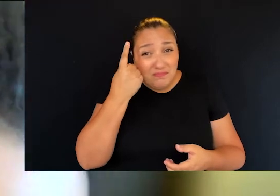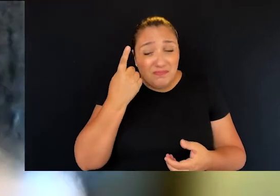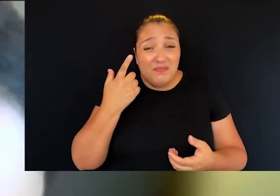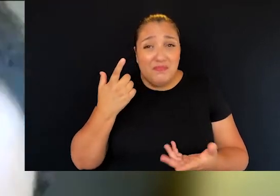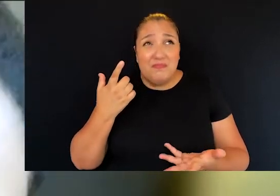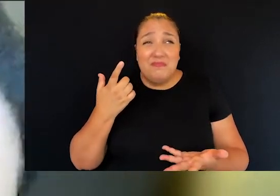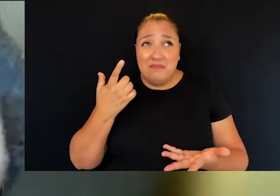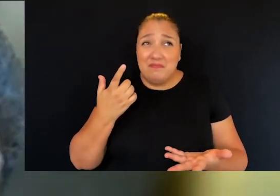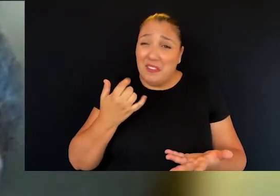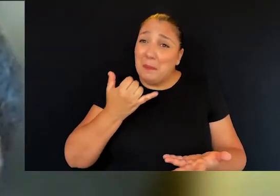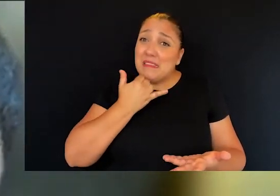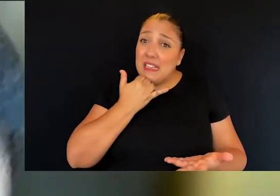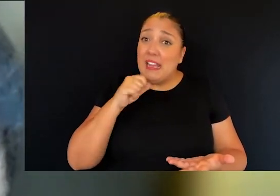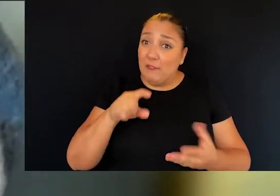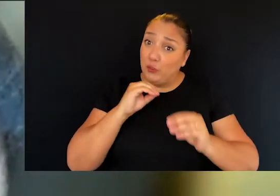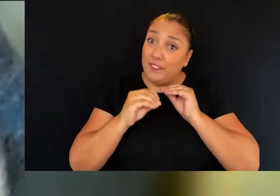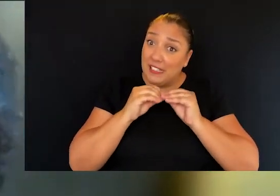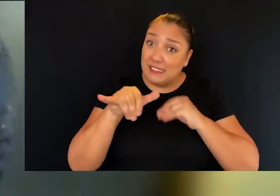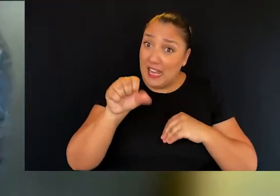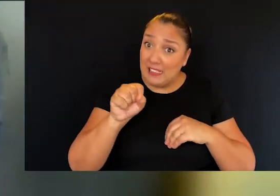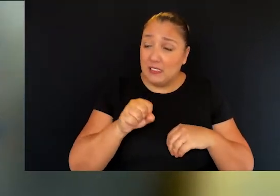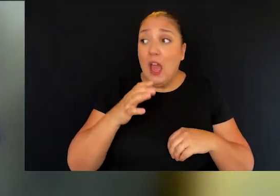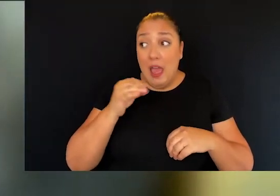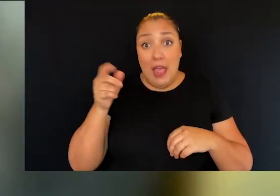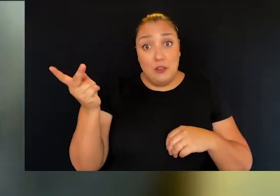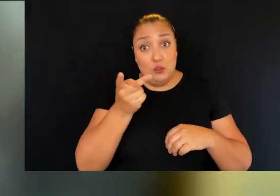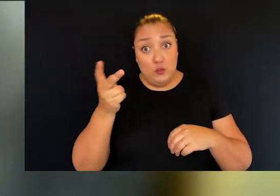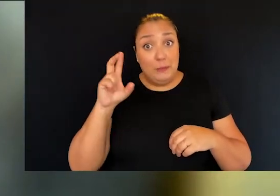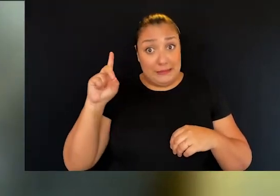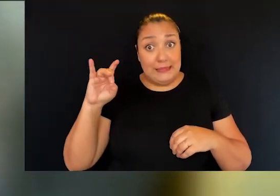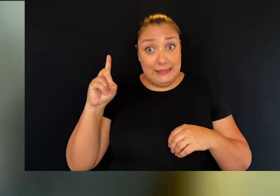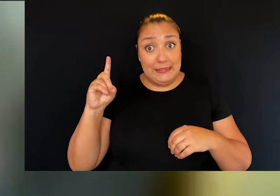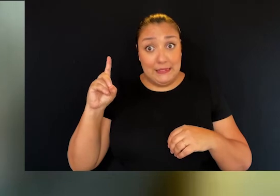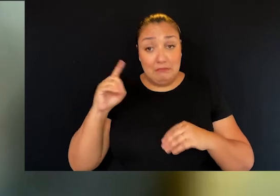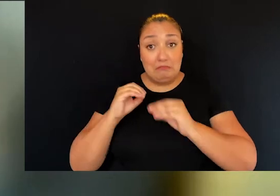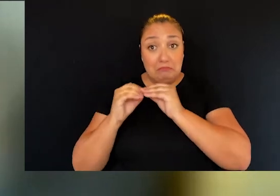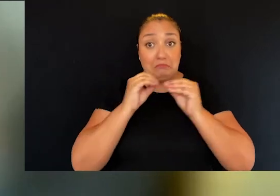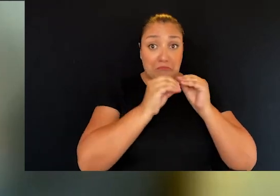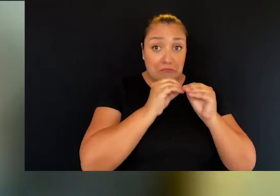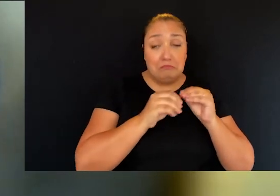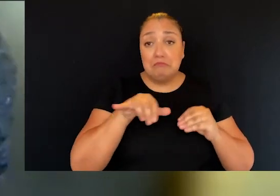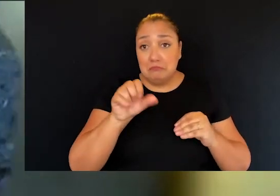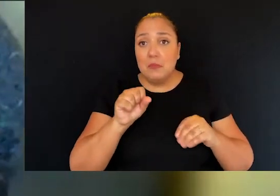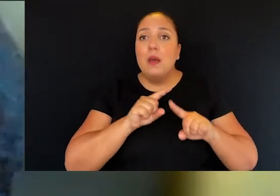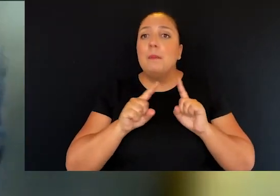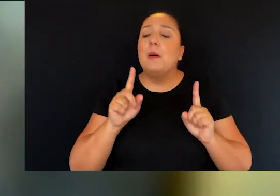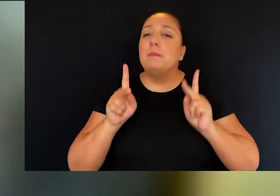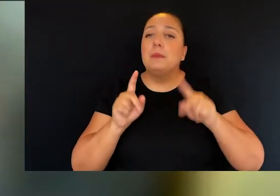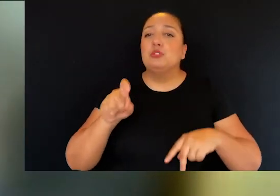and they eventually were, it is important to let people also realize that there is a pattern, even just among these two,